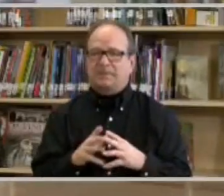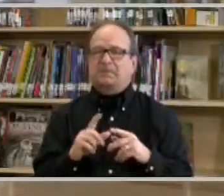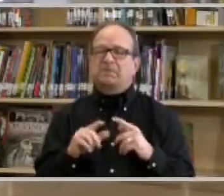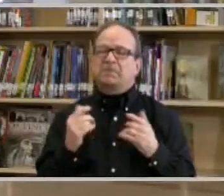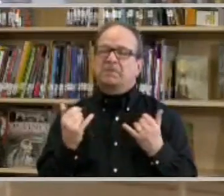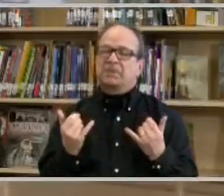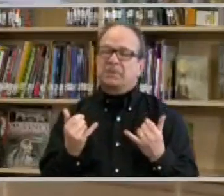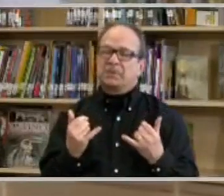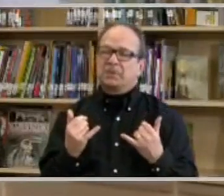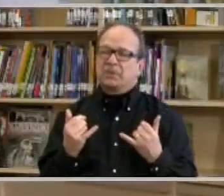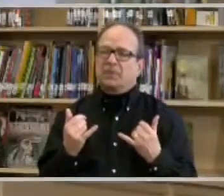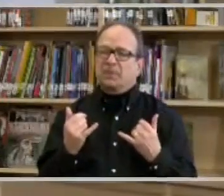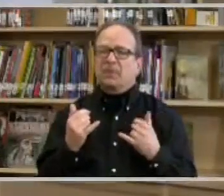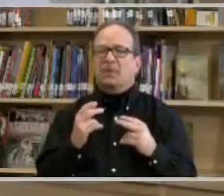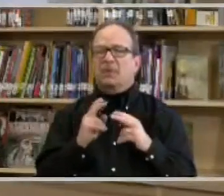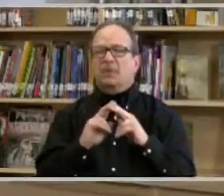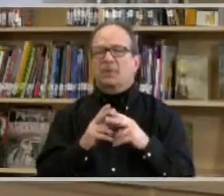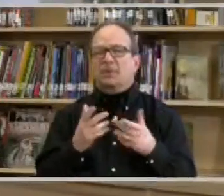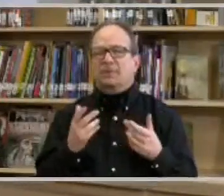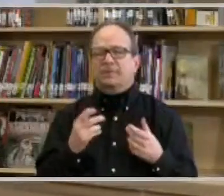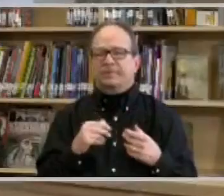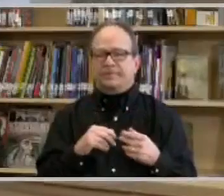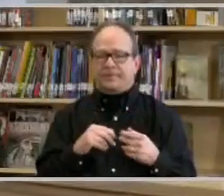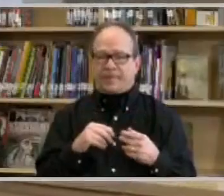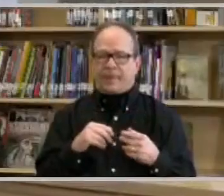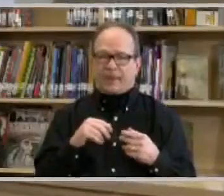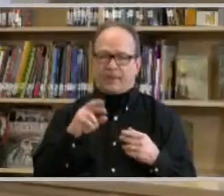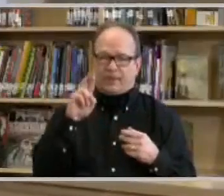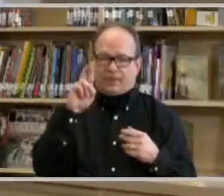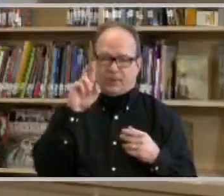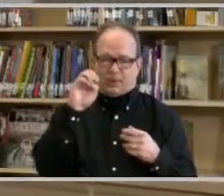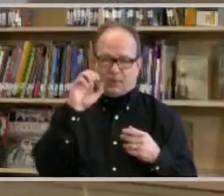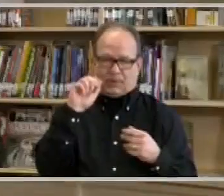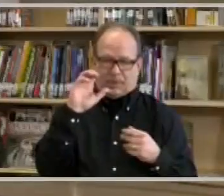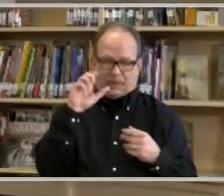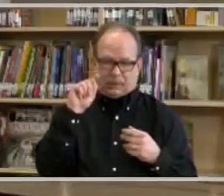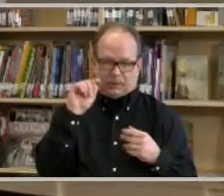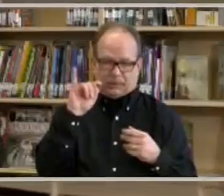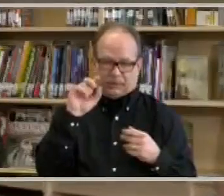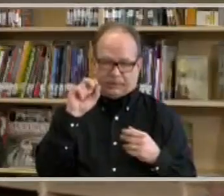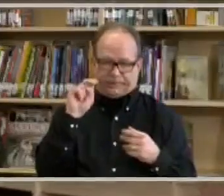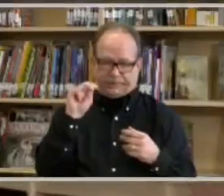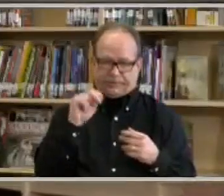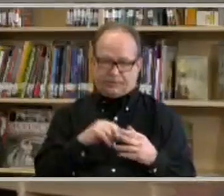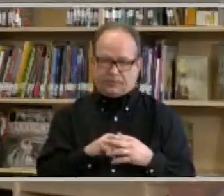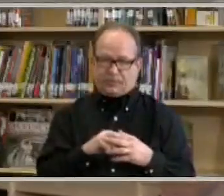THAT WHAT I'VE BEEN HEARING IS A LOT OF REACTIONARY MEASURES